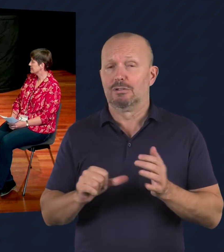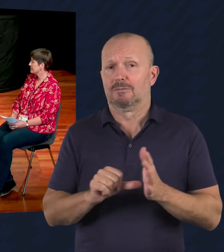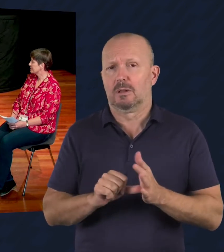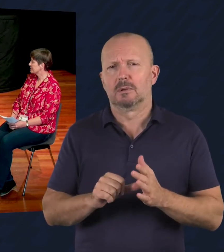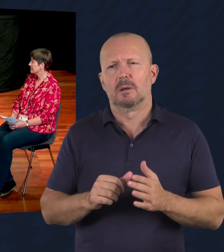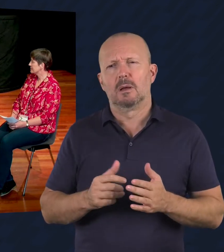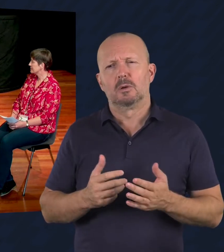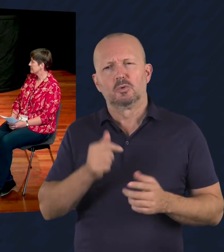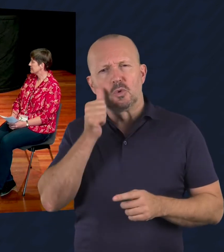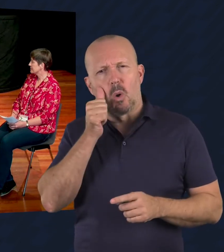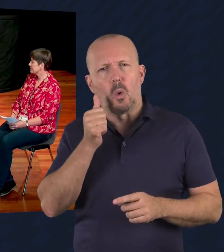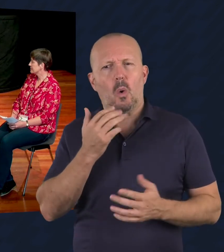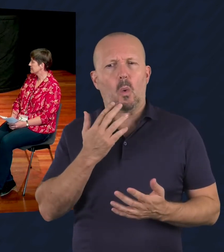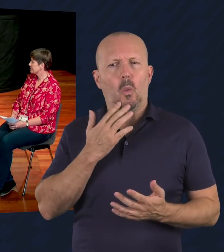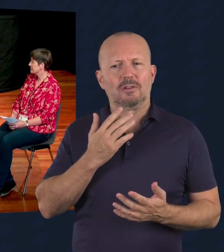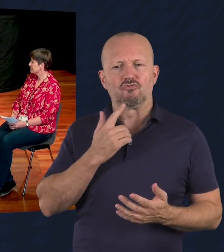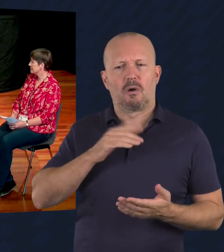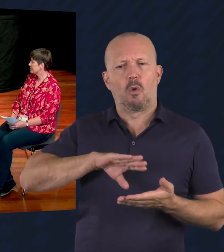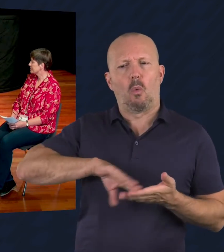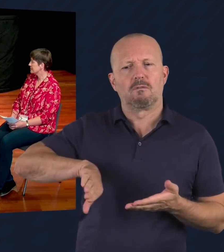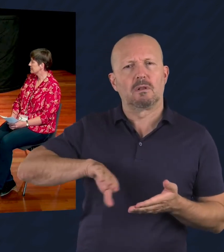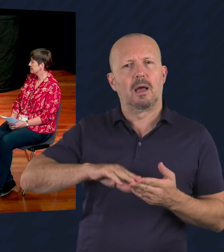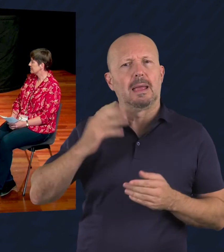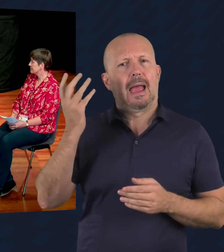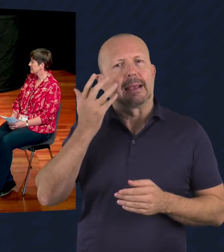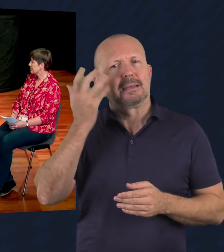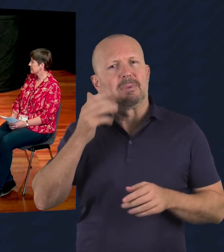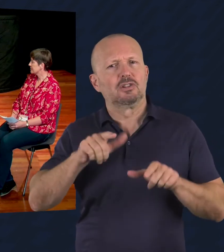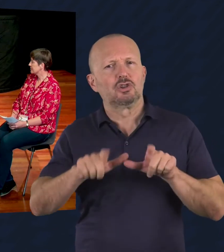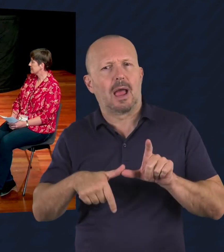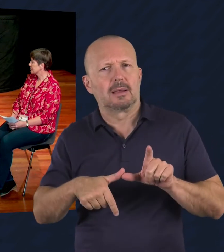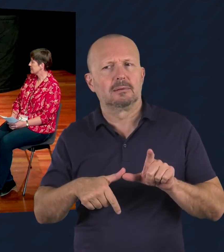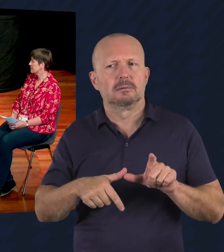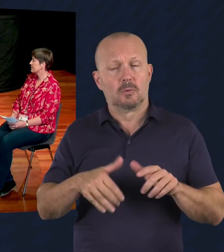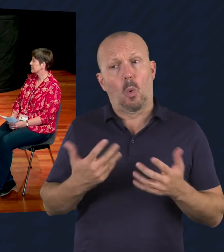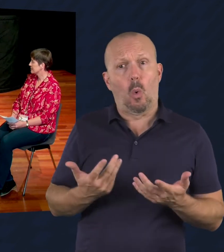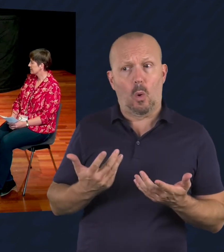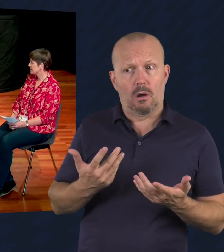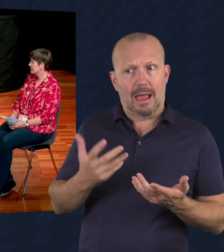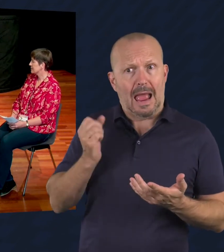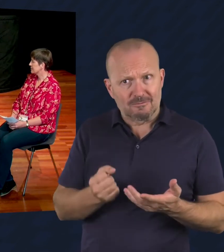It's really challenging also to know when to avoid academic terminology and when